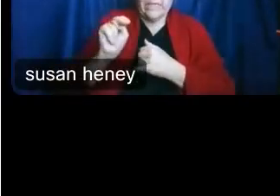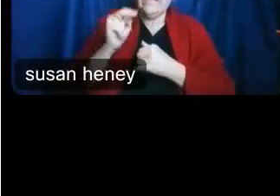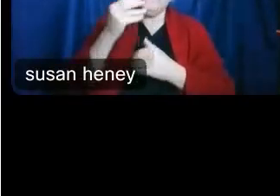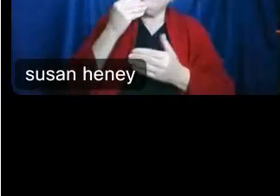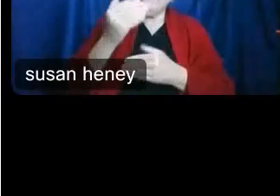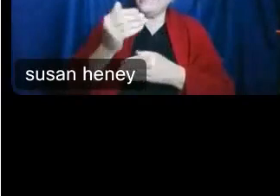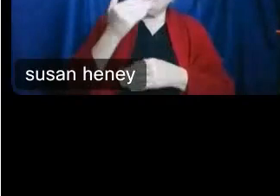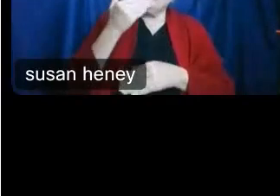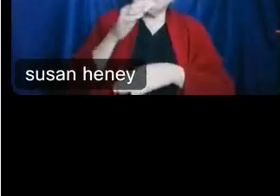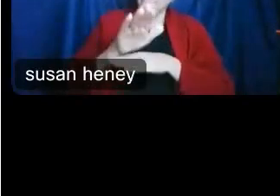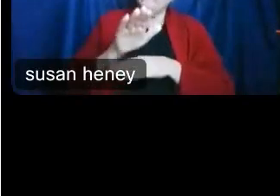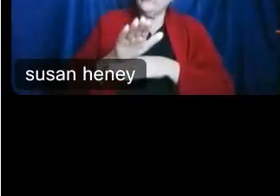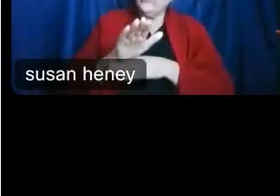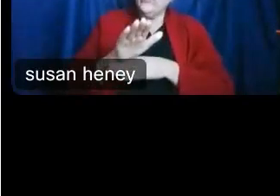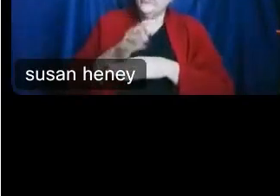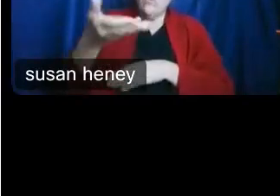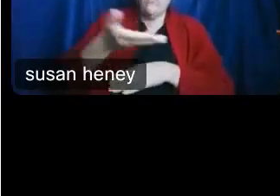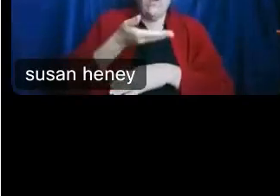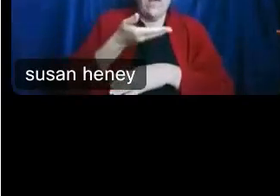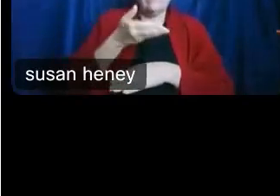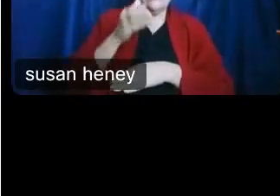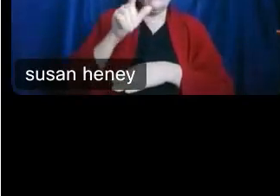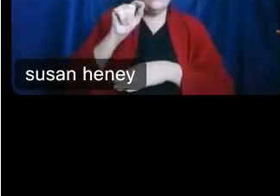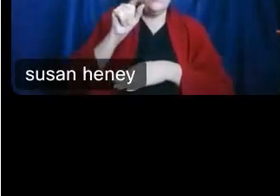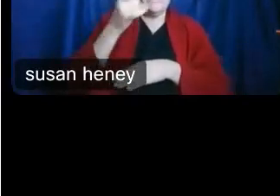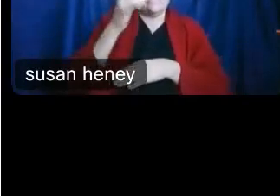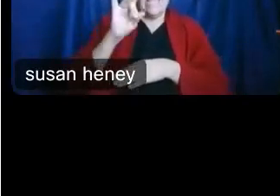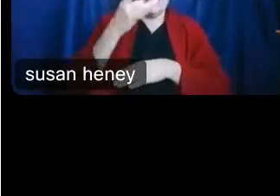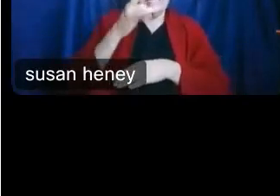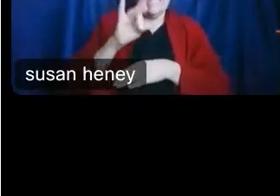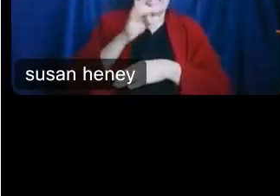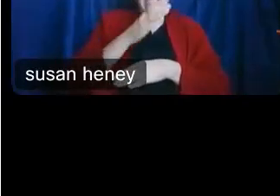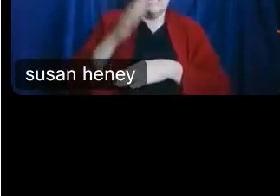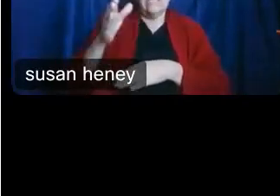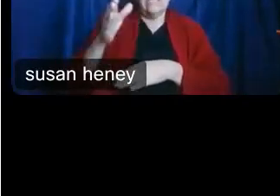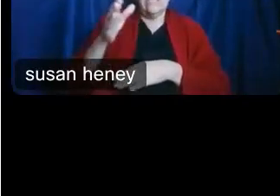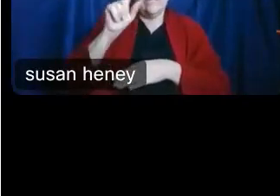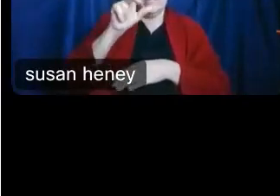everyone, and welcome to the 2018 to 2022 American Community Survey 5-year Estimates